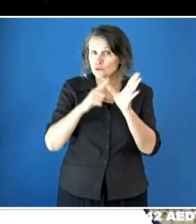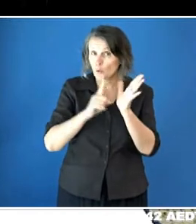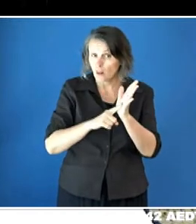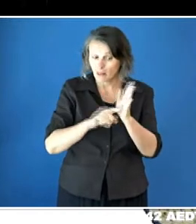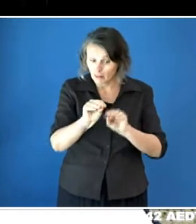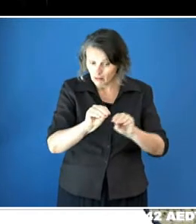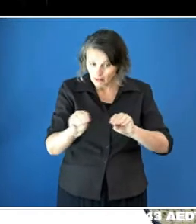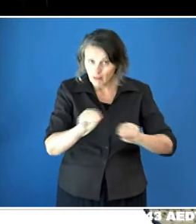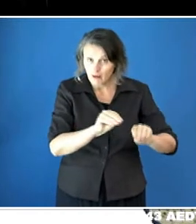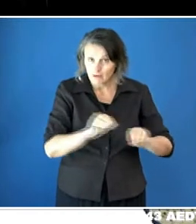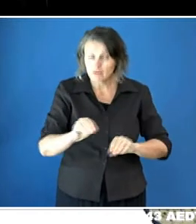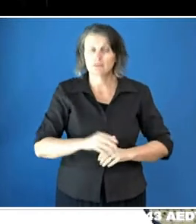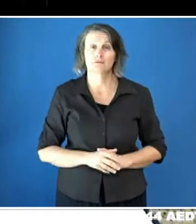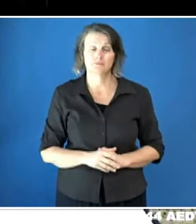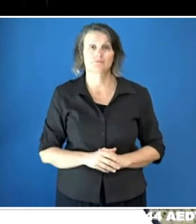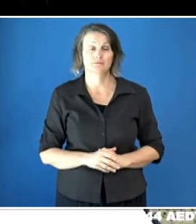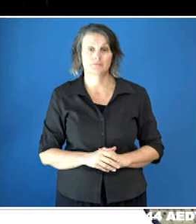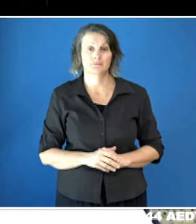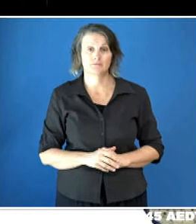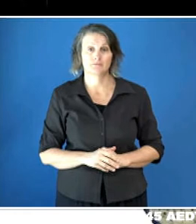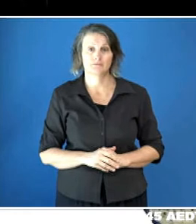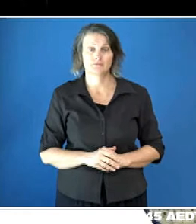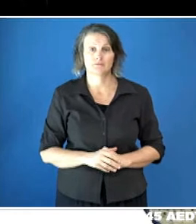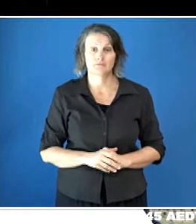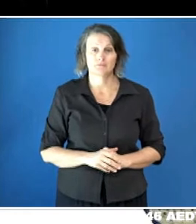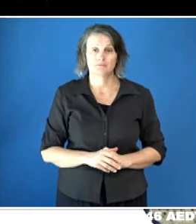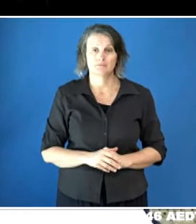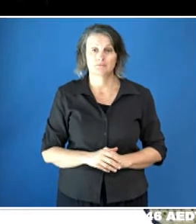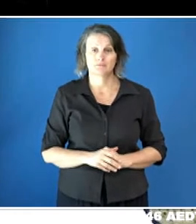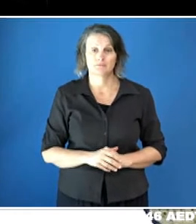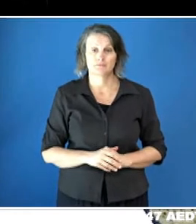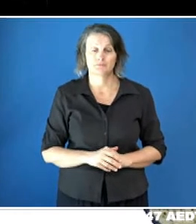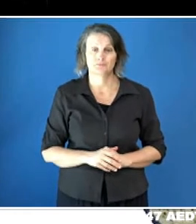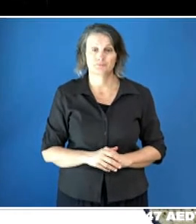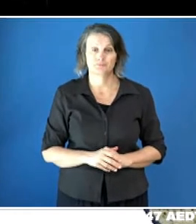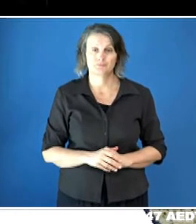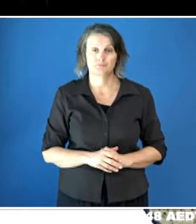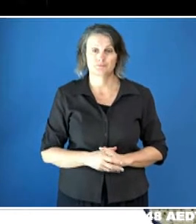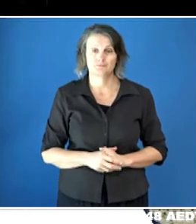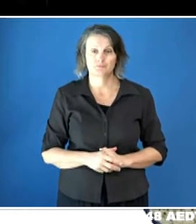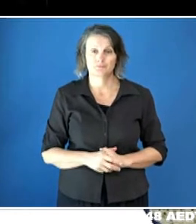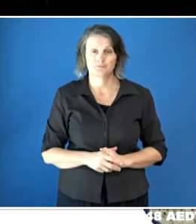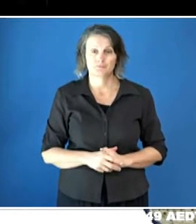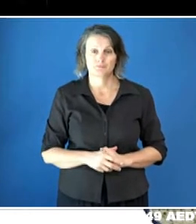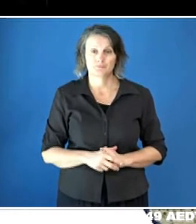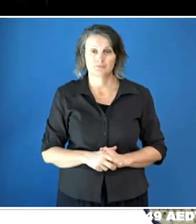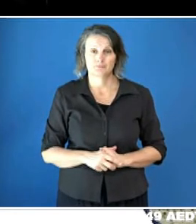and -- and you've got this pin type thing and